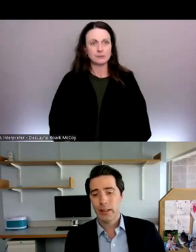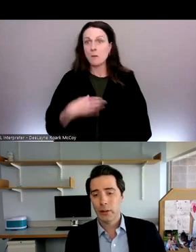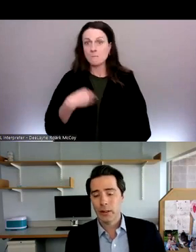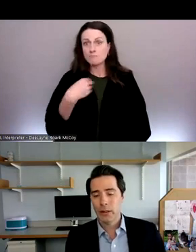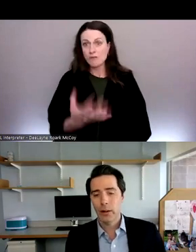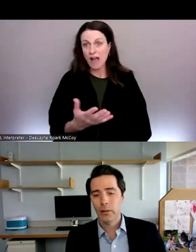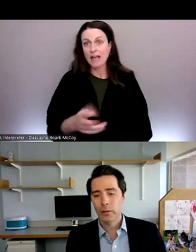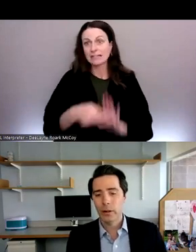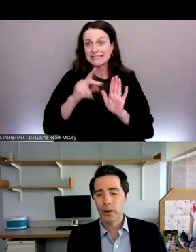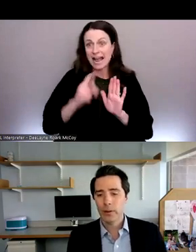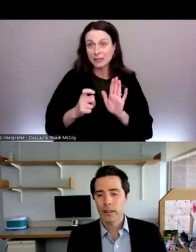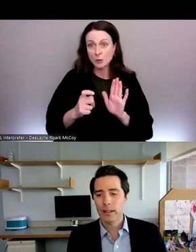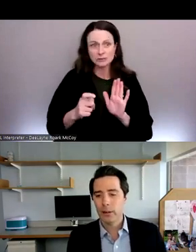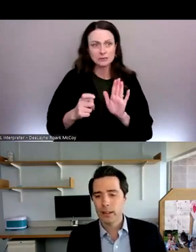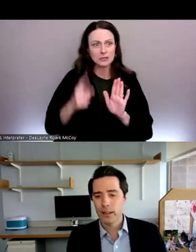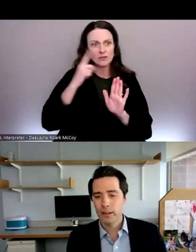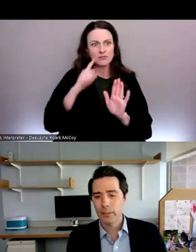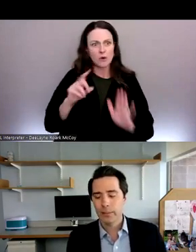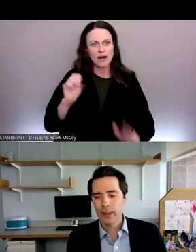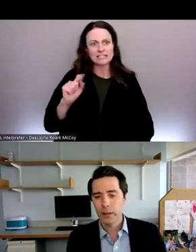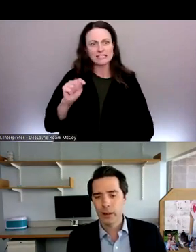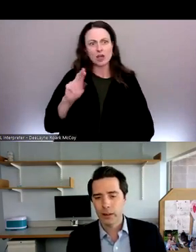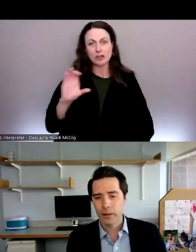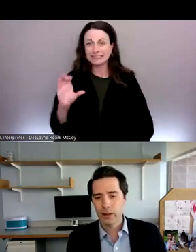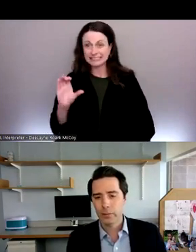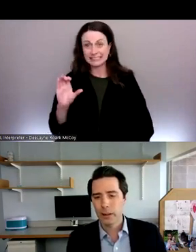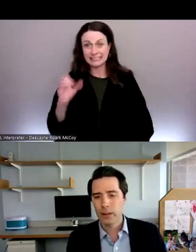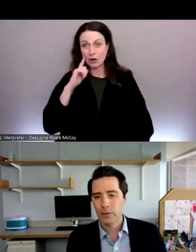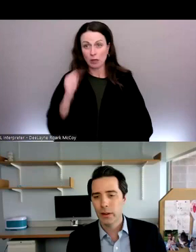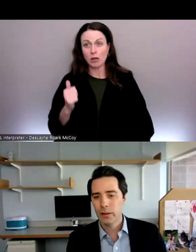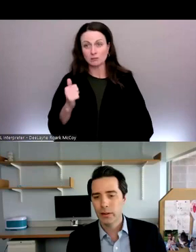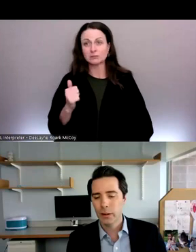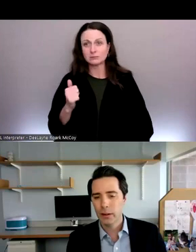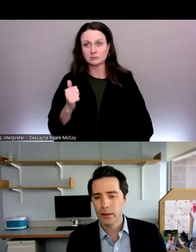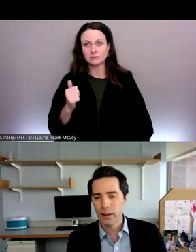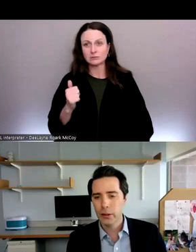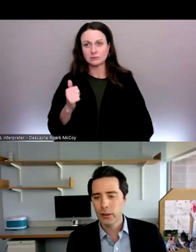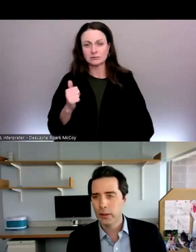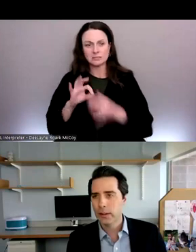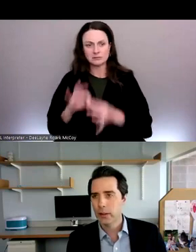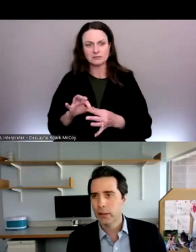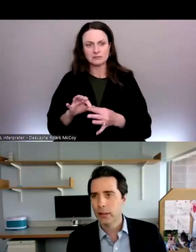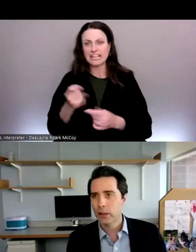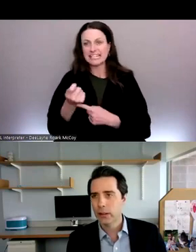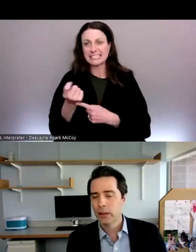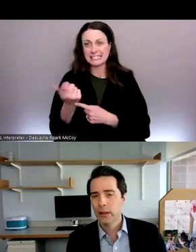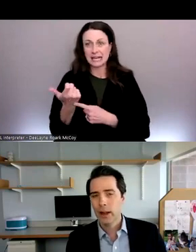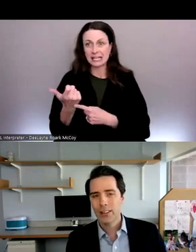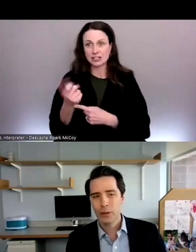diagnosis of strc hearing loss because